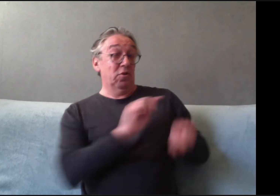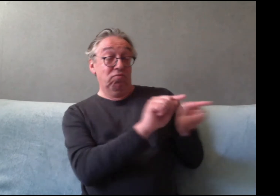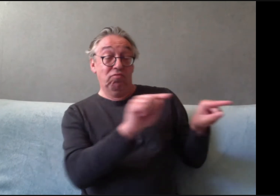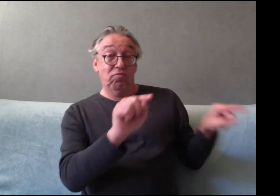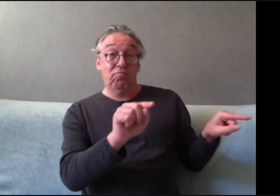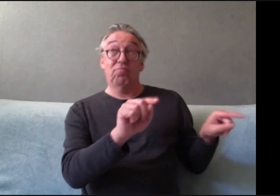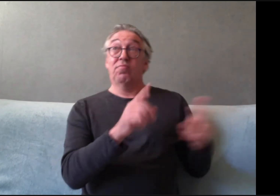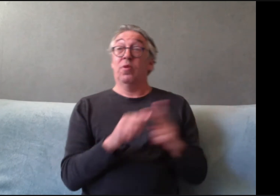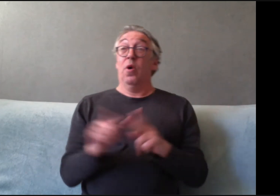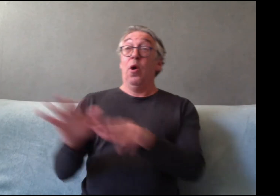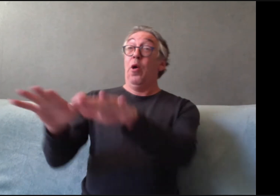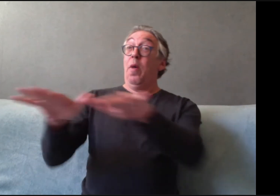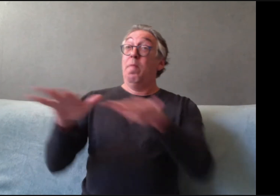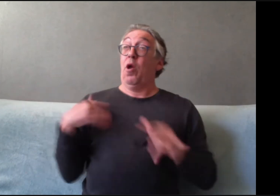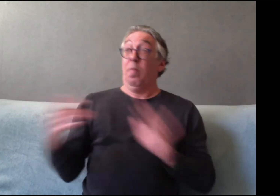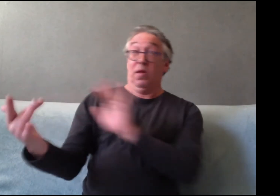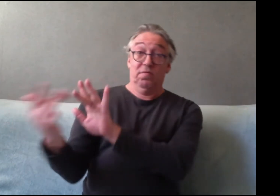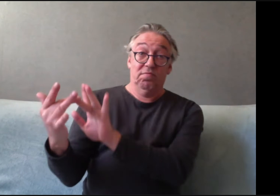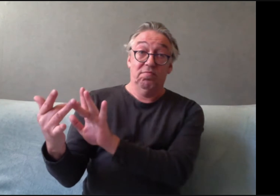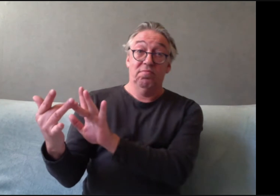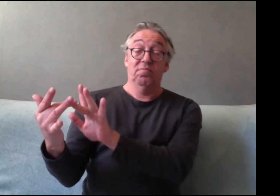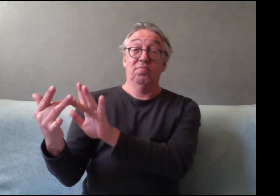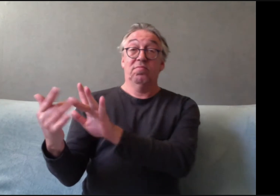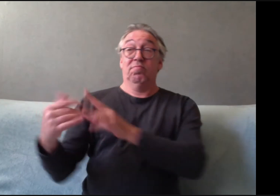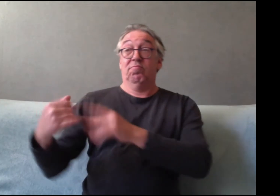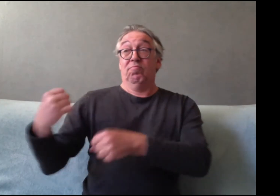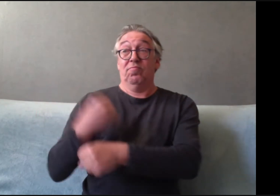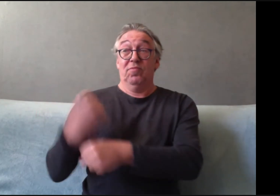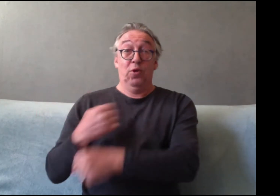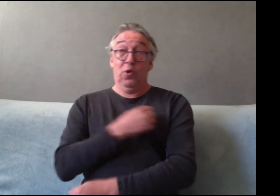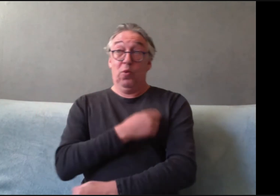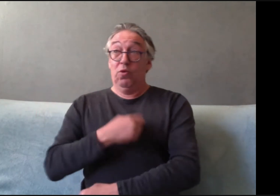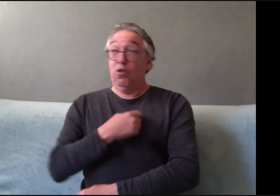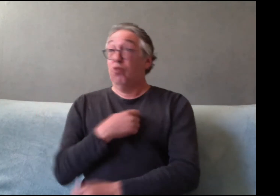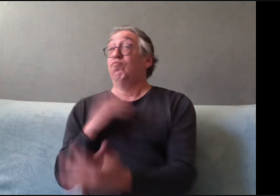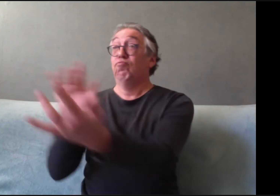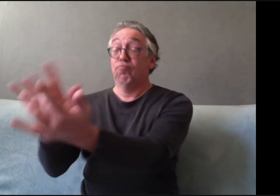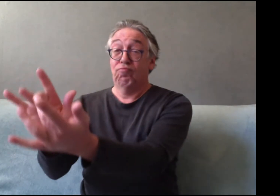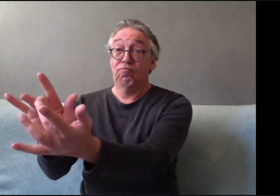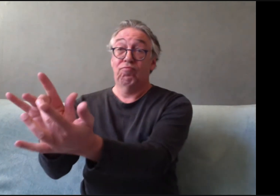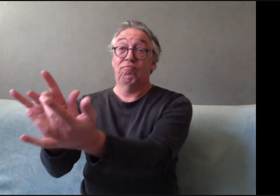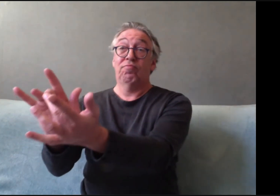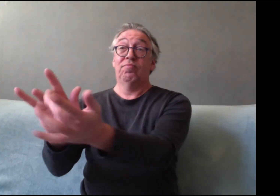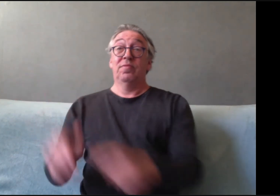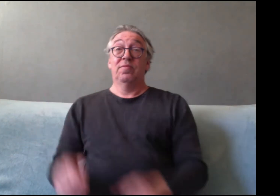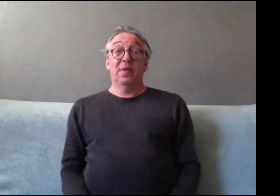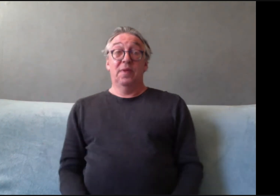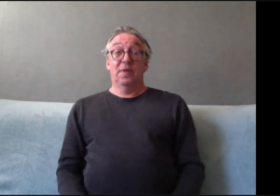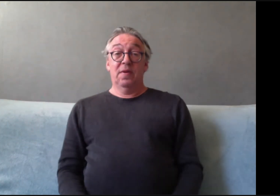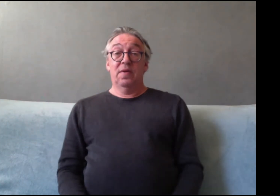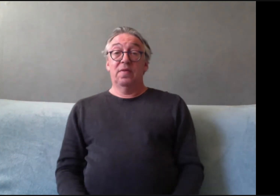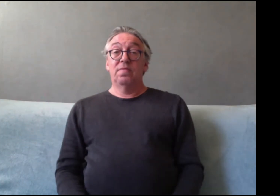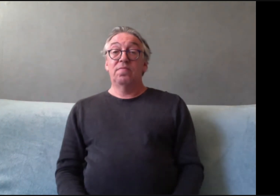the trade unions, the church, in order to take measures